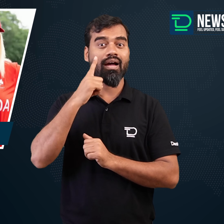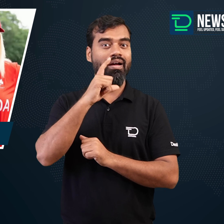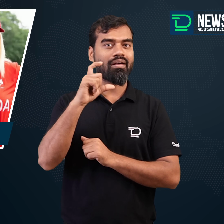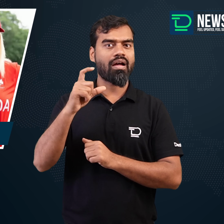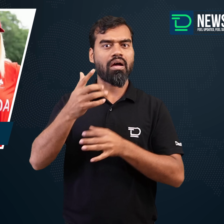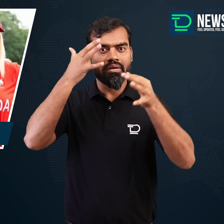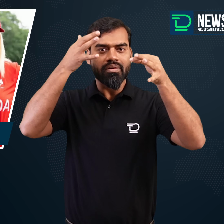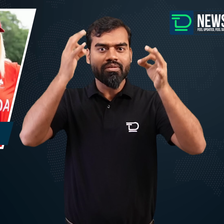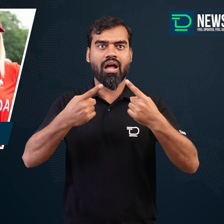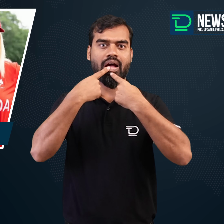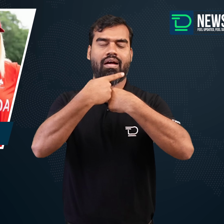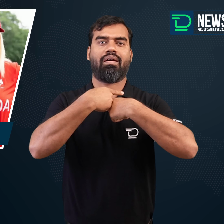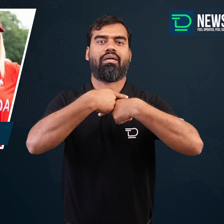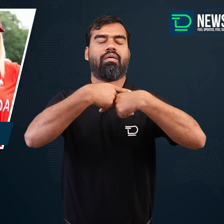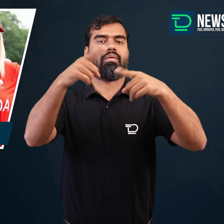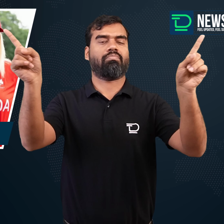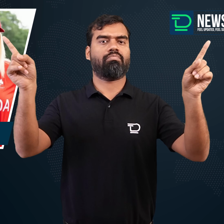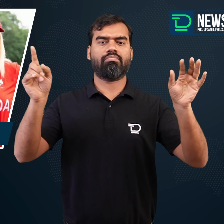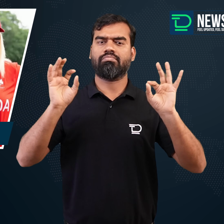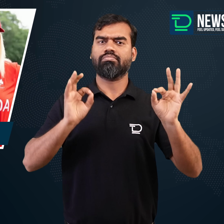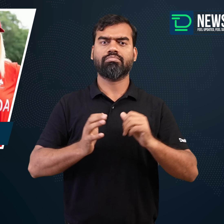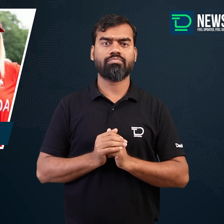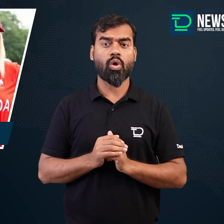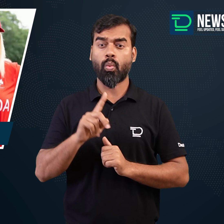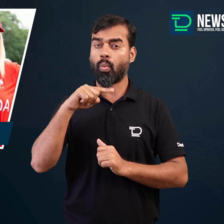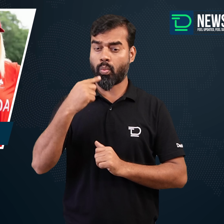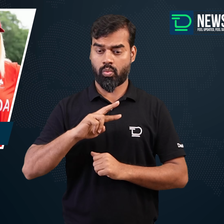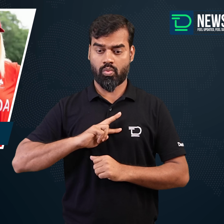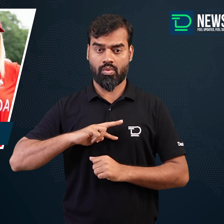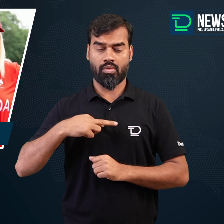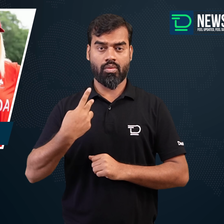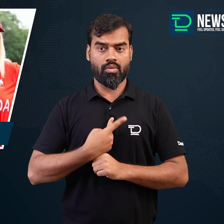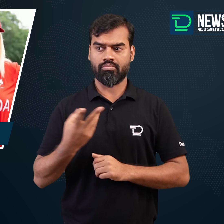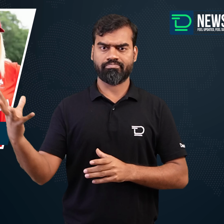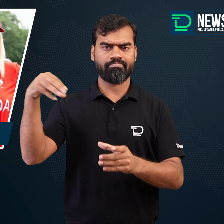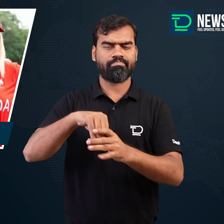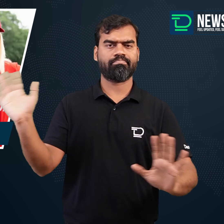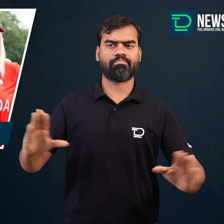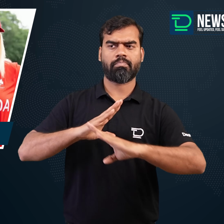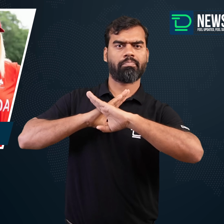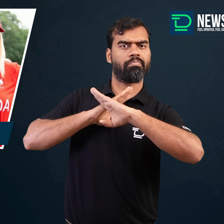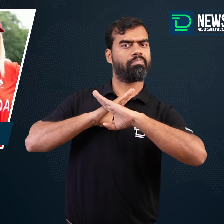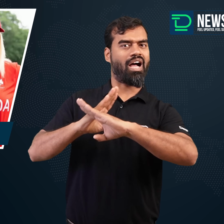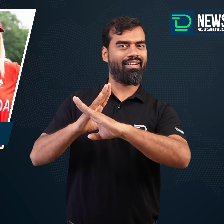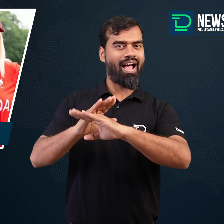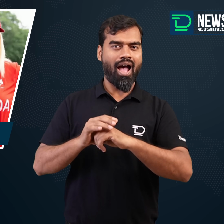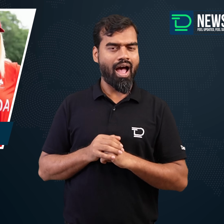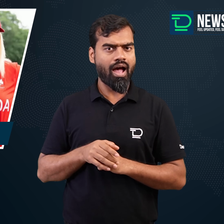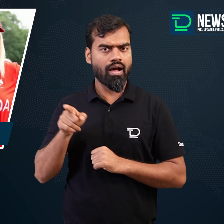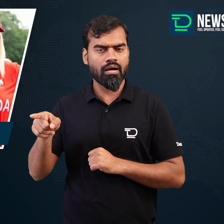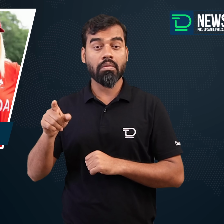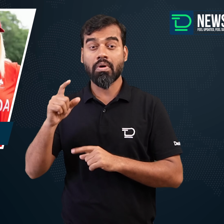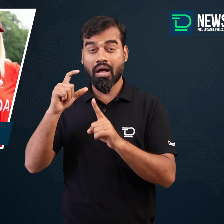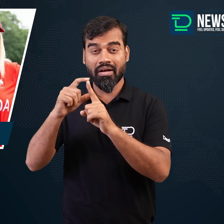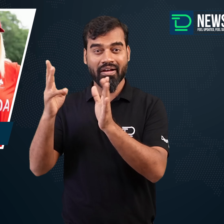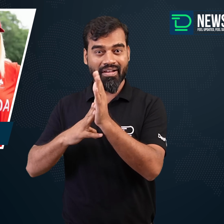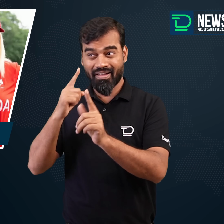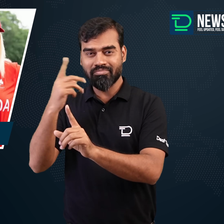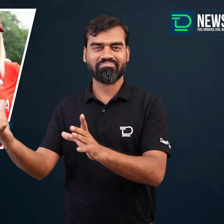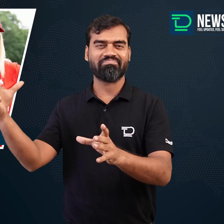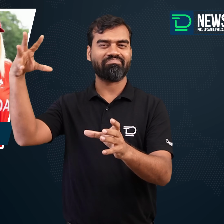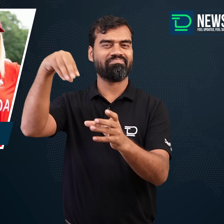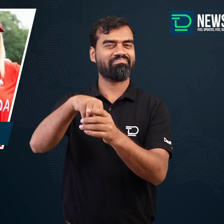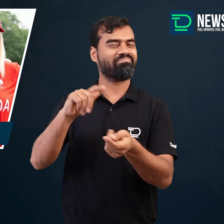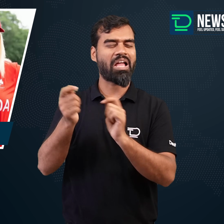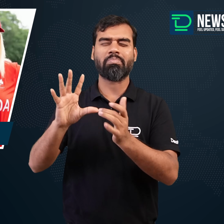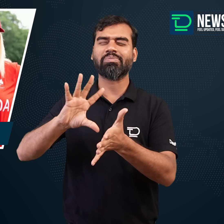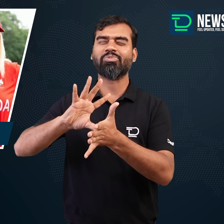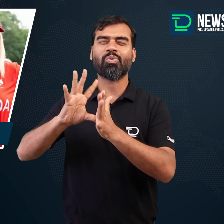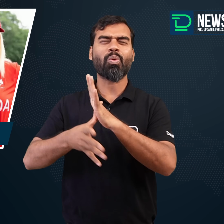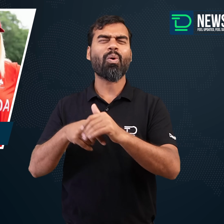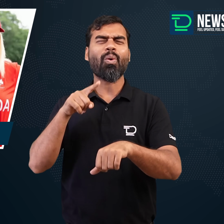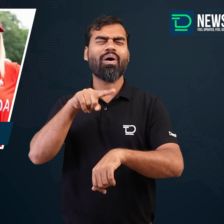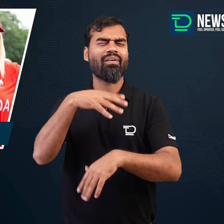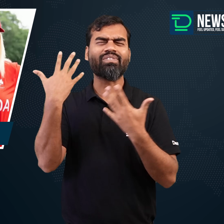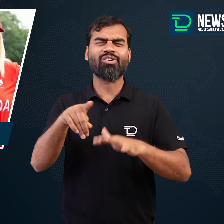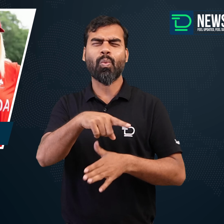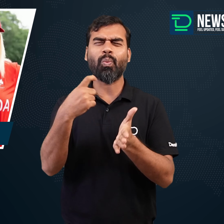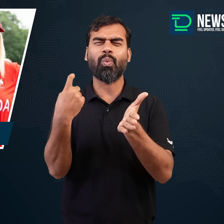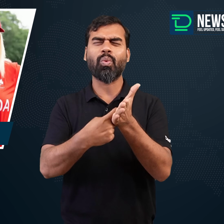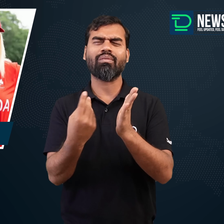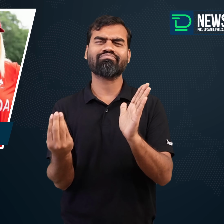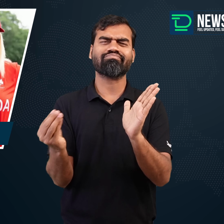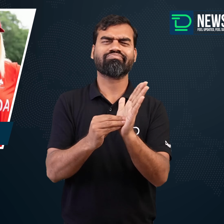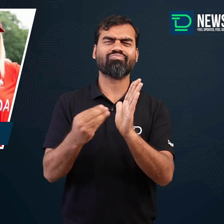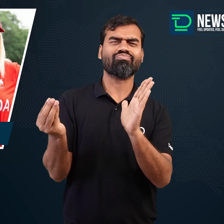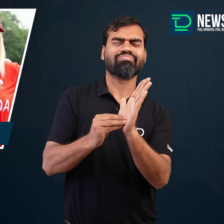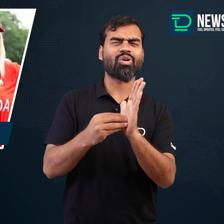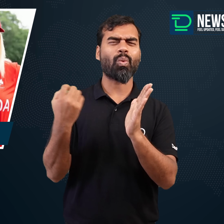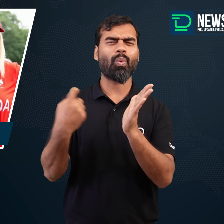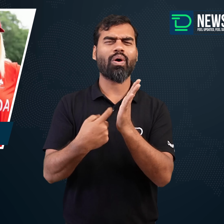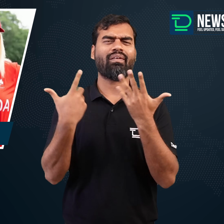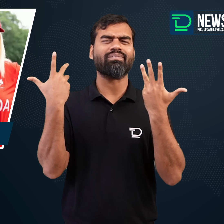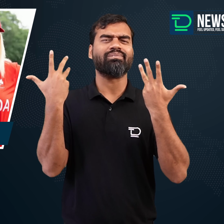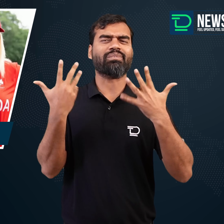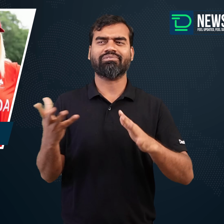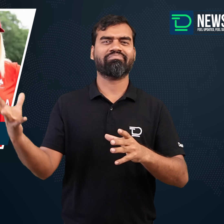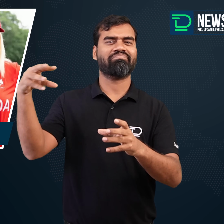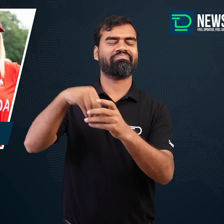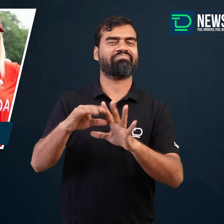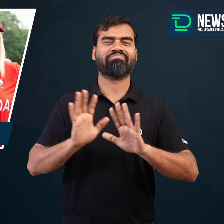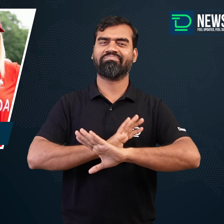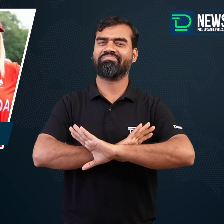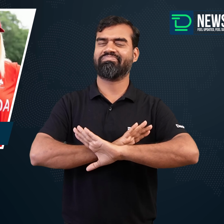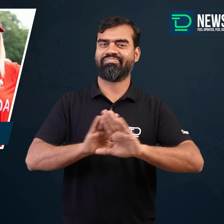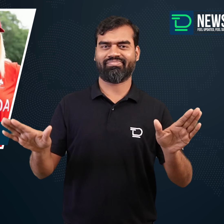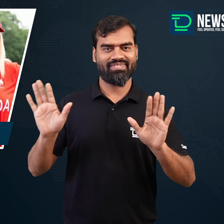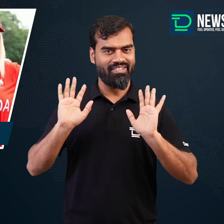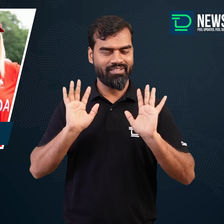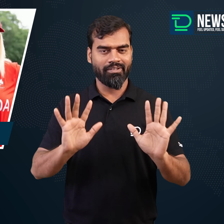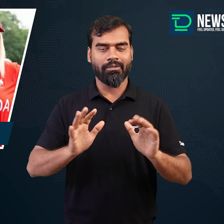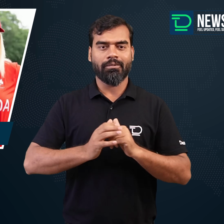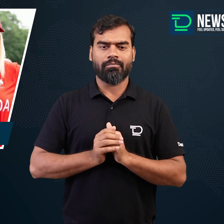Due to this rule, she is now unable to play.